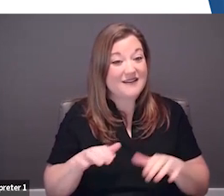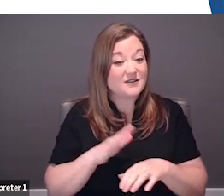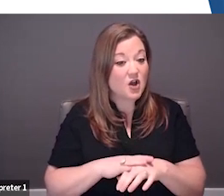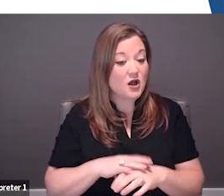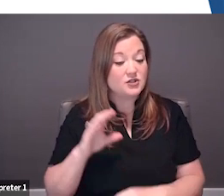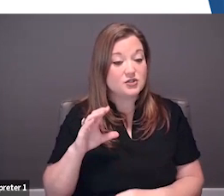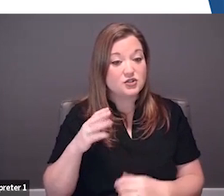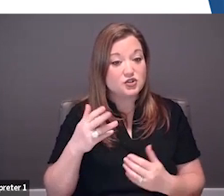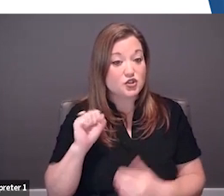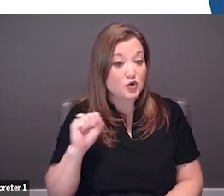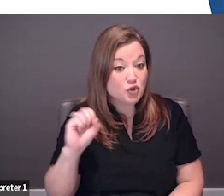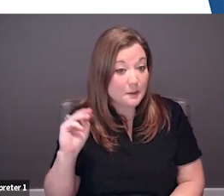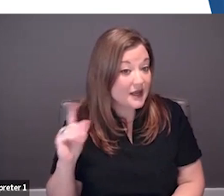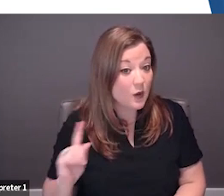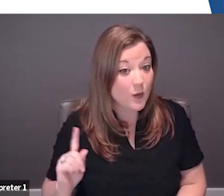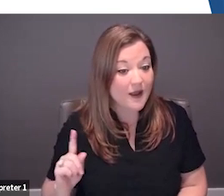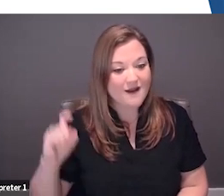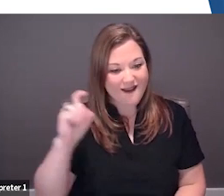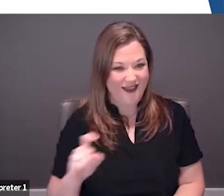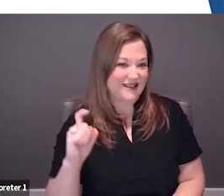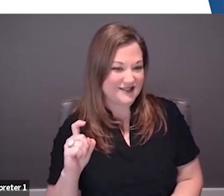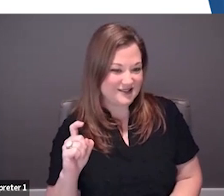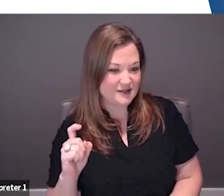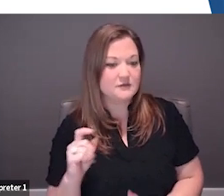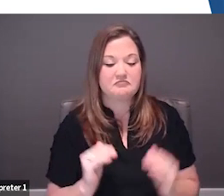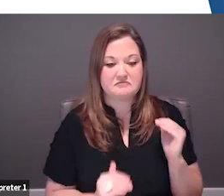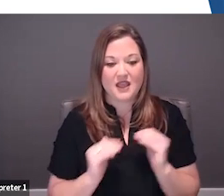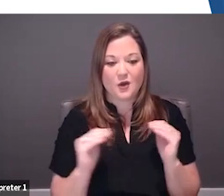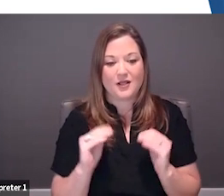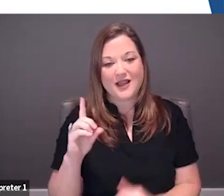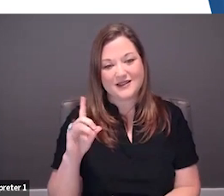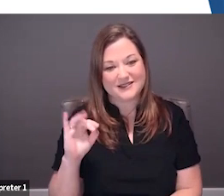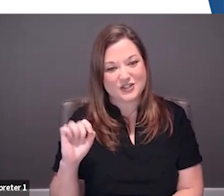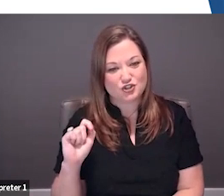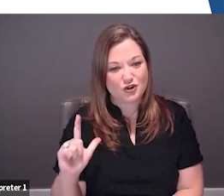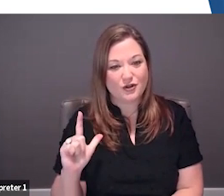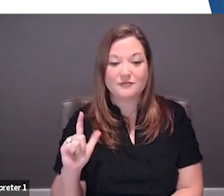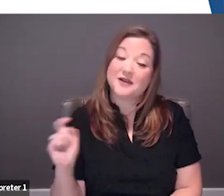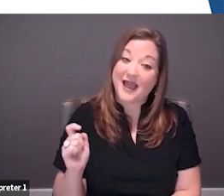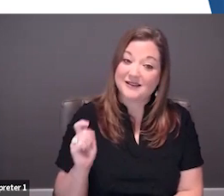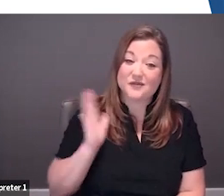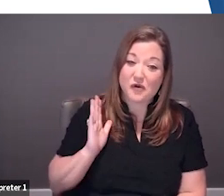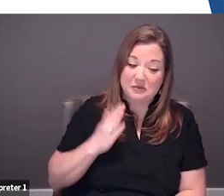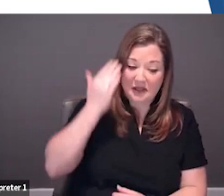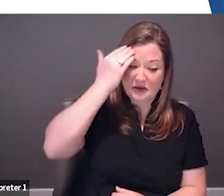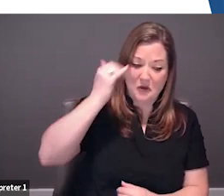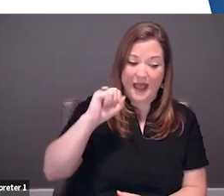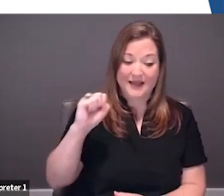and you can find us @equalizedigital on X, formerly known as Twitter. I guess we don't need to say that anymore.